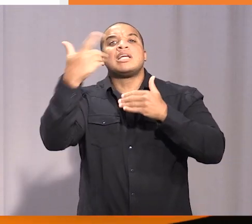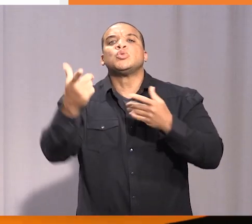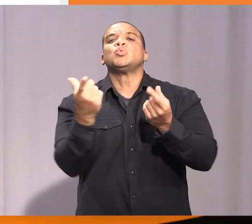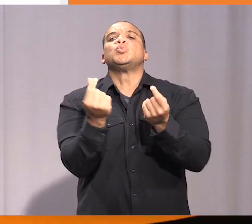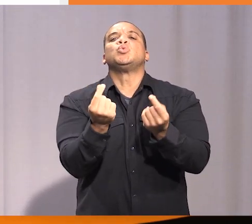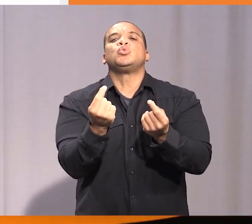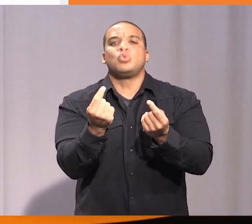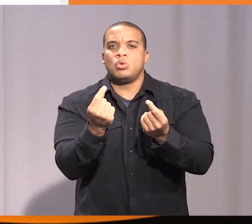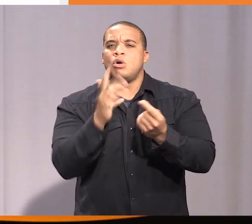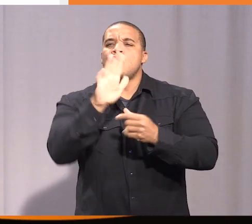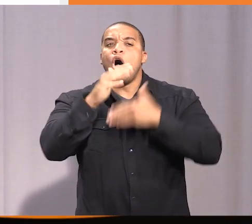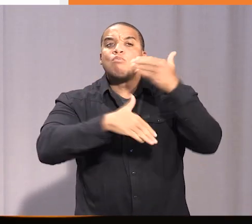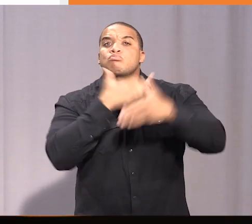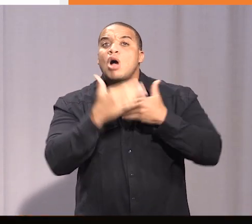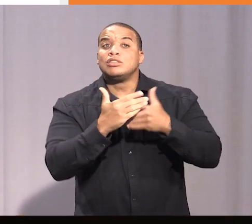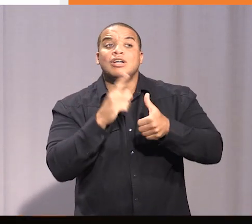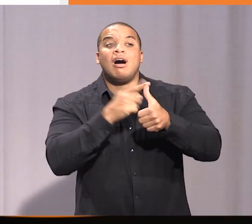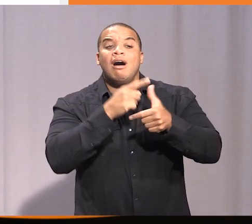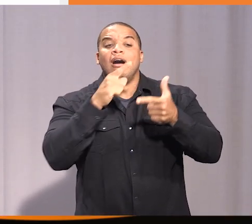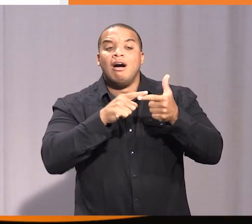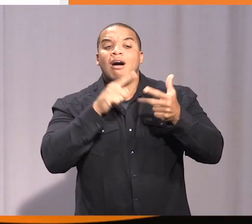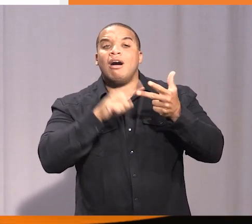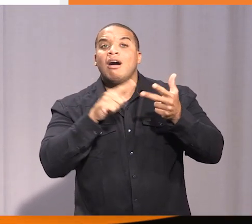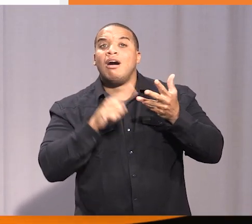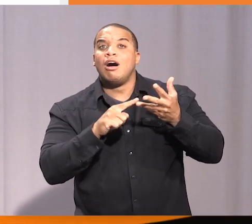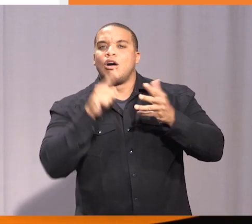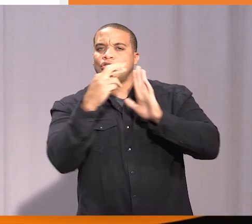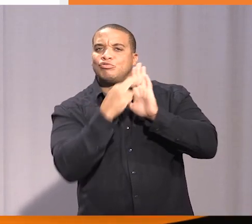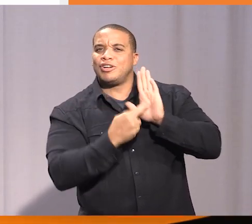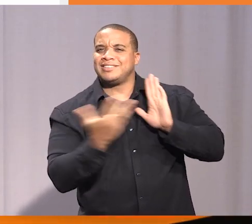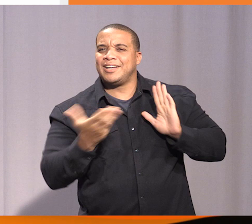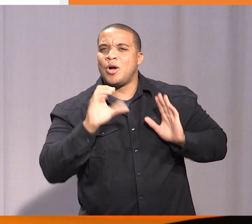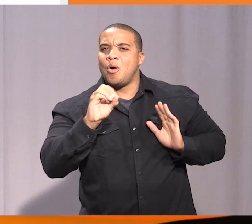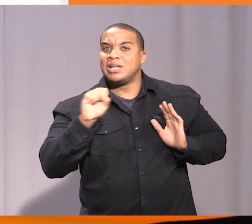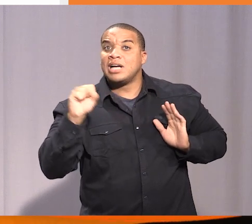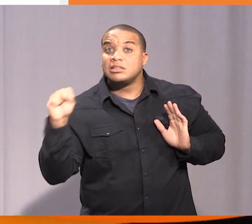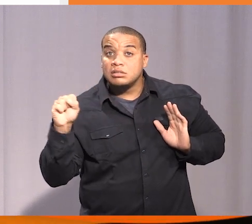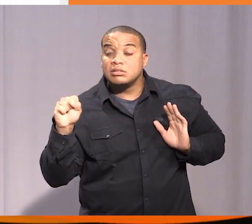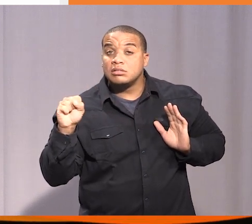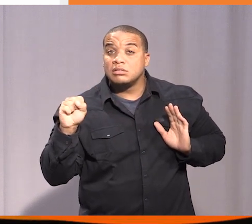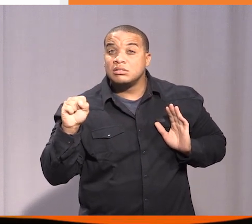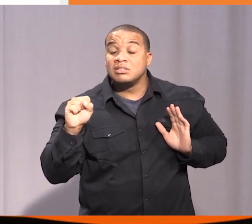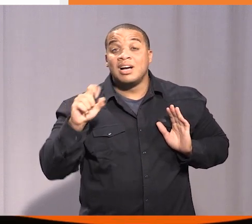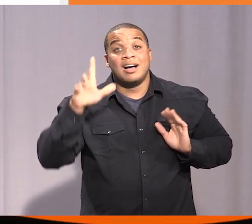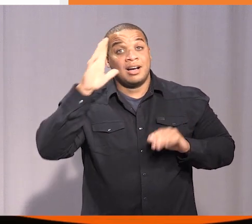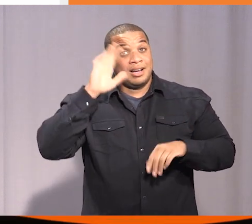in the process for registering here at OSS. Considering the length of time it may take